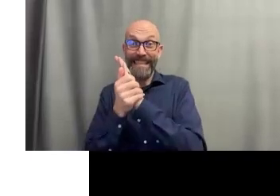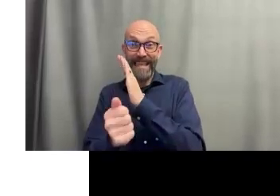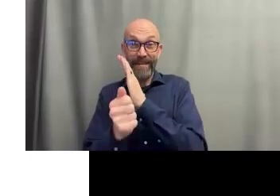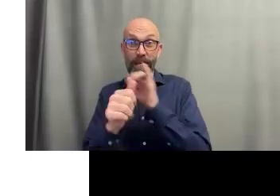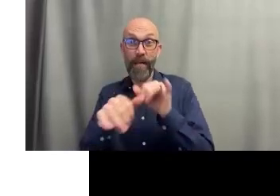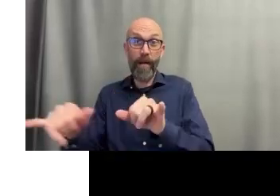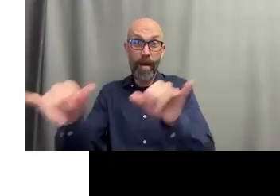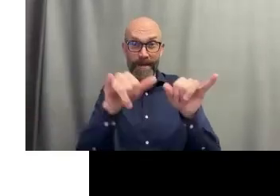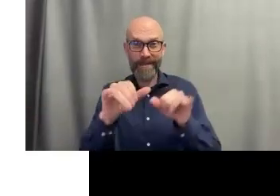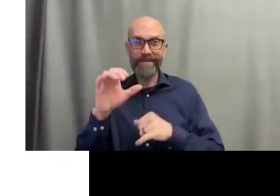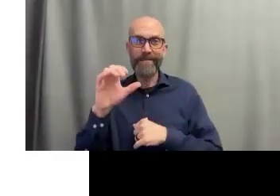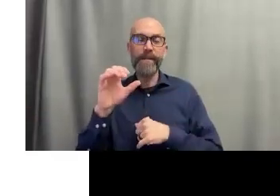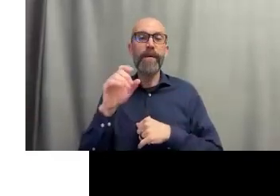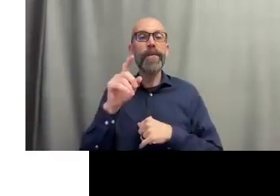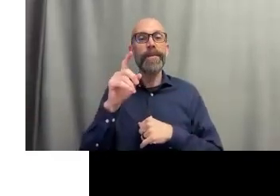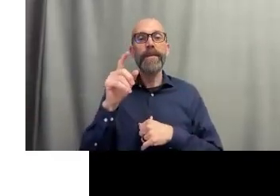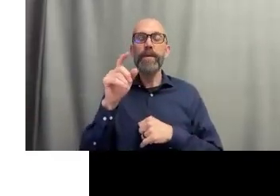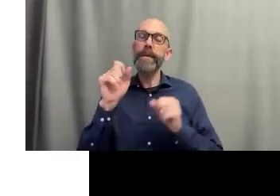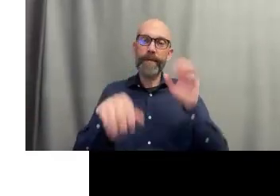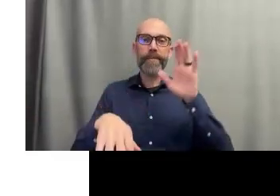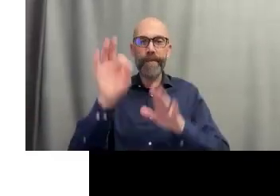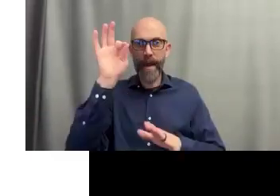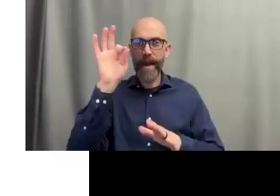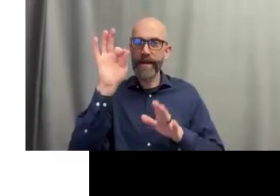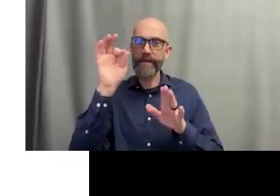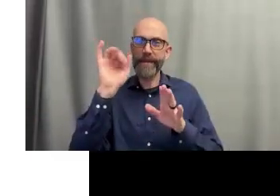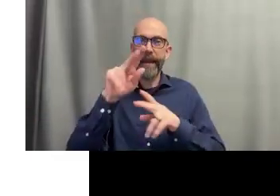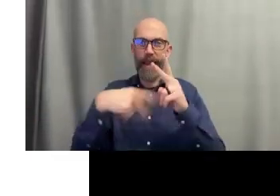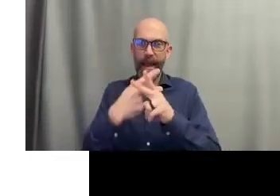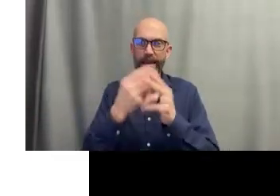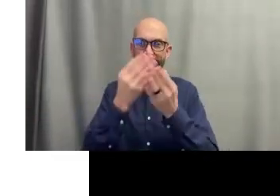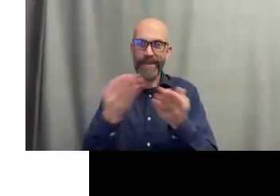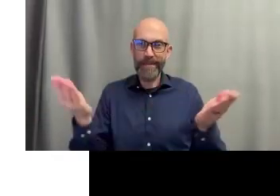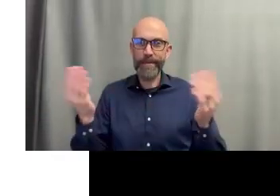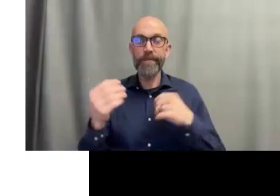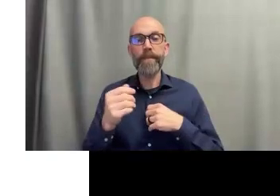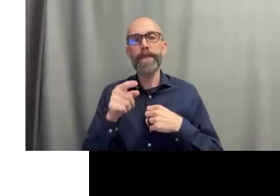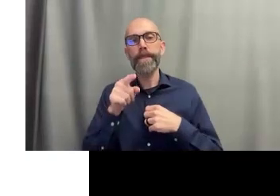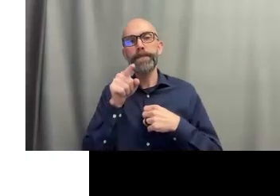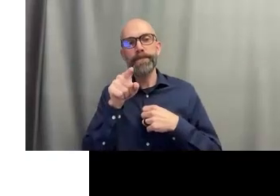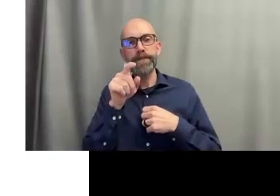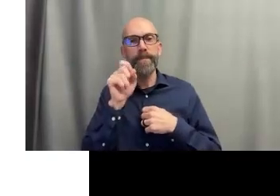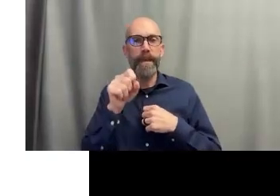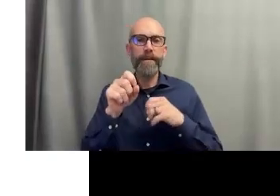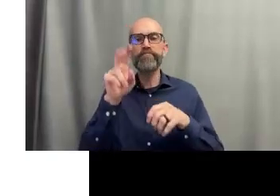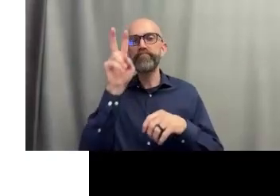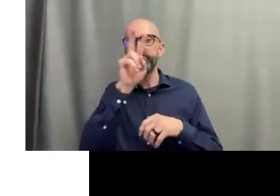to, to to find a lot of those kinds of materials. You can browse or perform a broad search